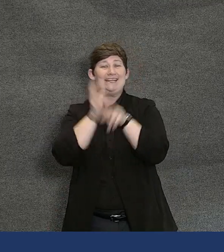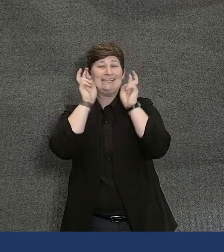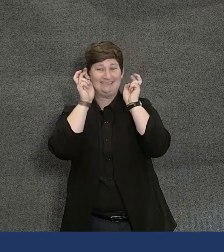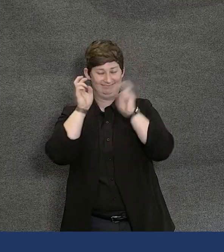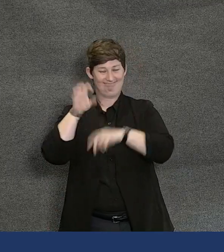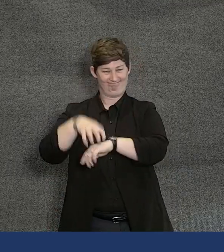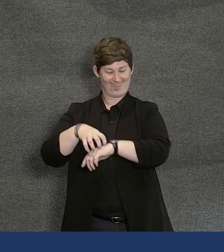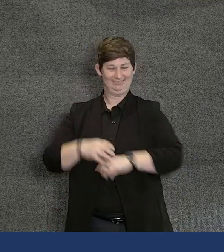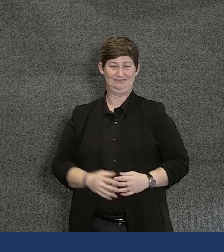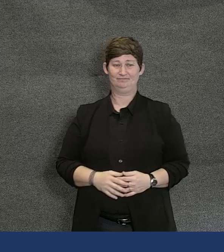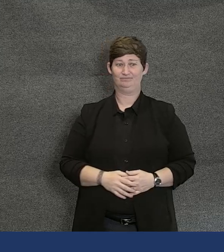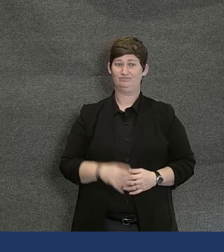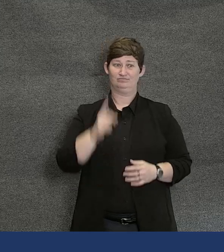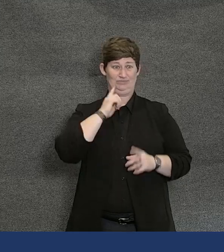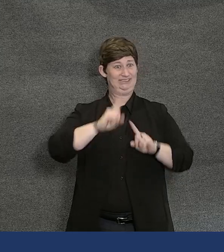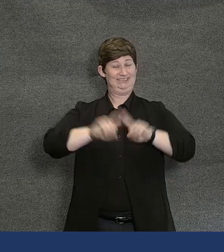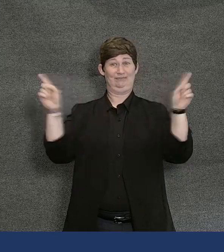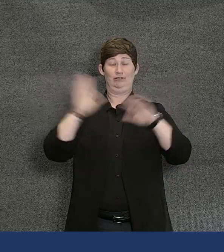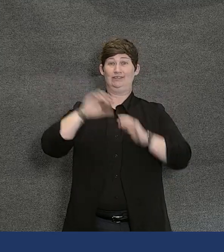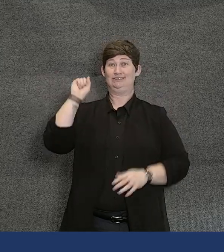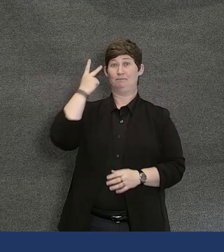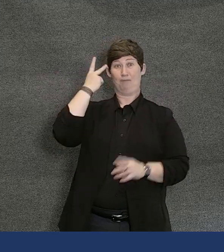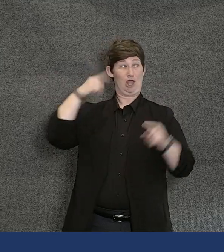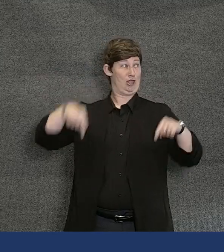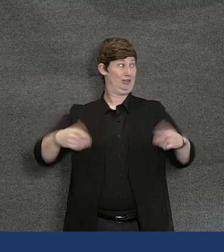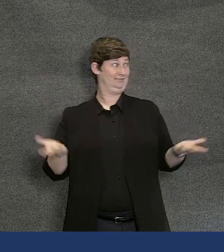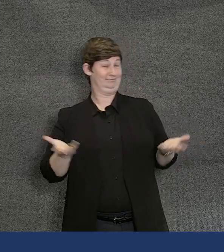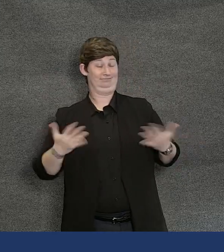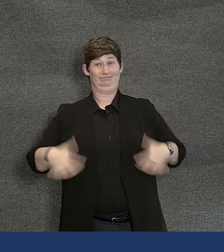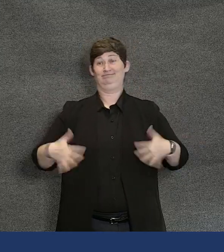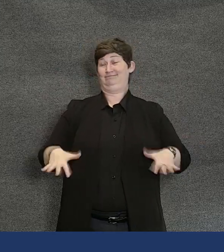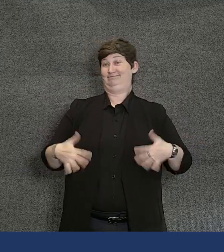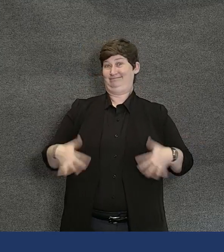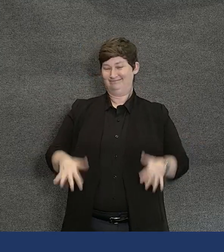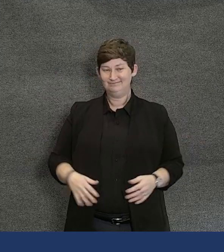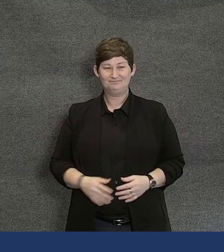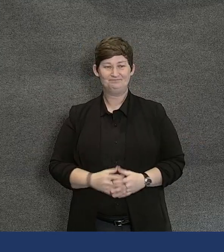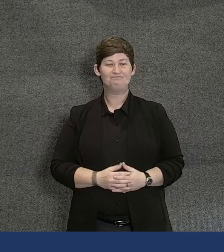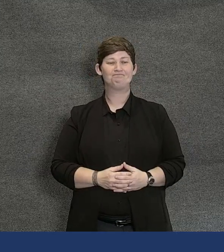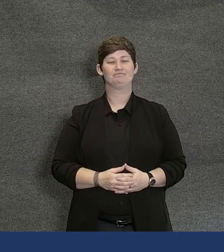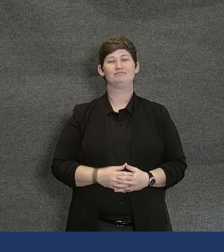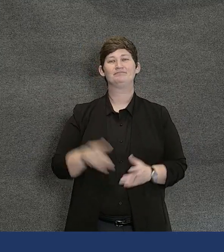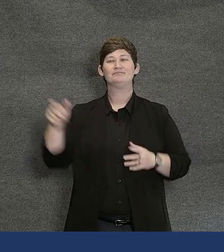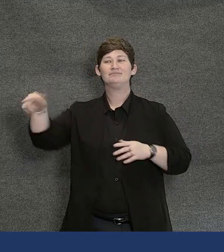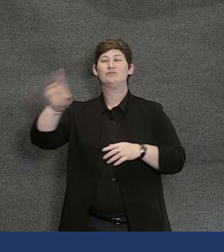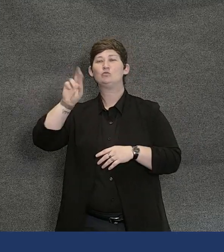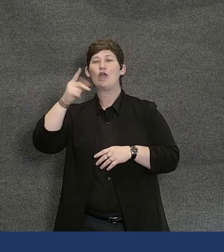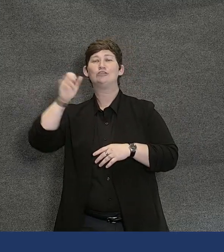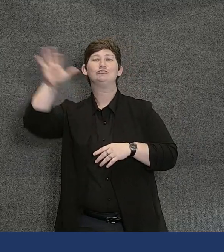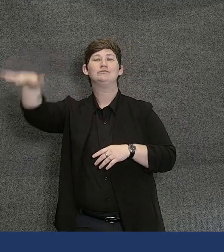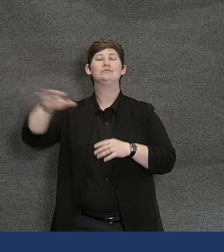And it's very different from Saint Paul, I assure you. It's quiet and there's a lot of solitude, and there's been a lot of discussions